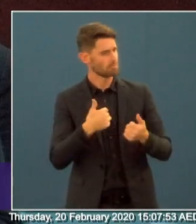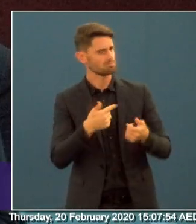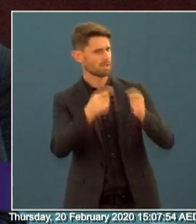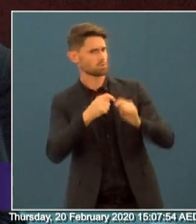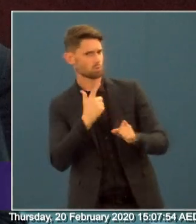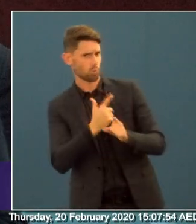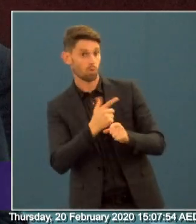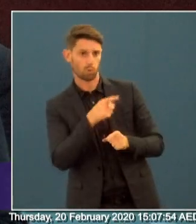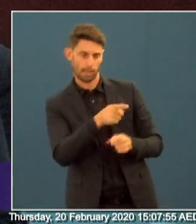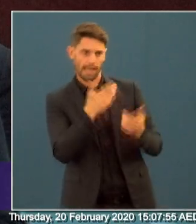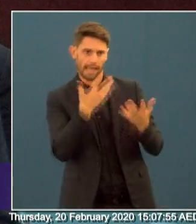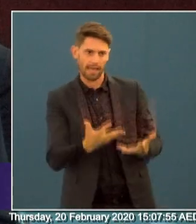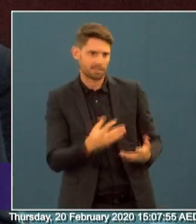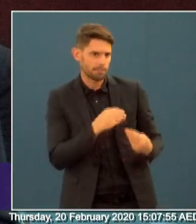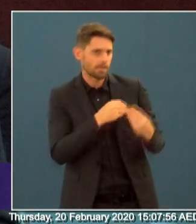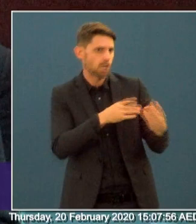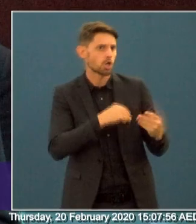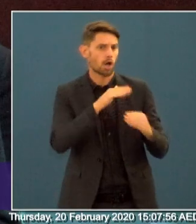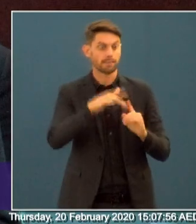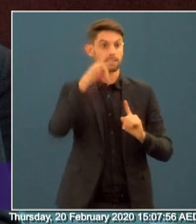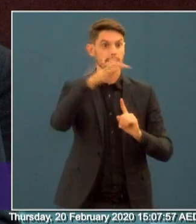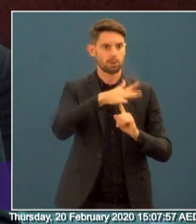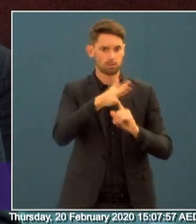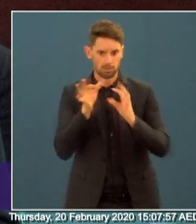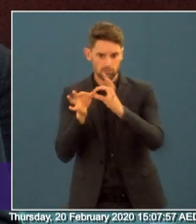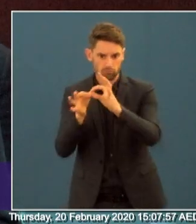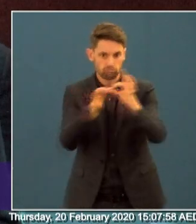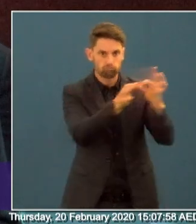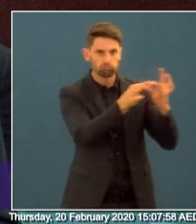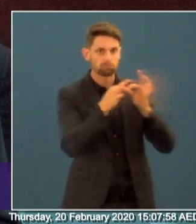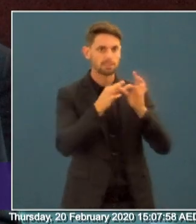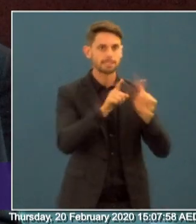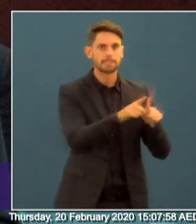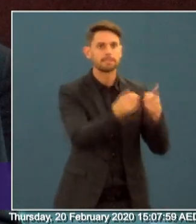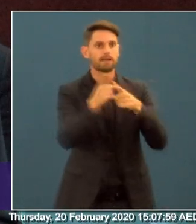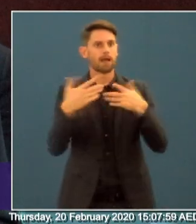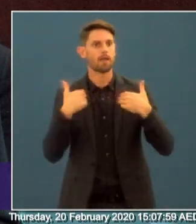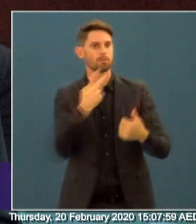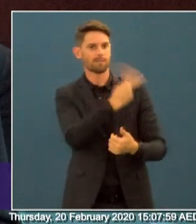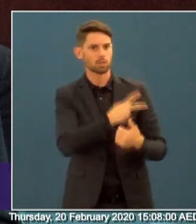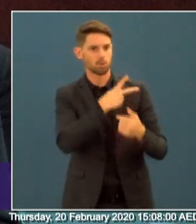integrated care. Yes. MS WRIGHT: Is that right? And you spoke at the Commonwealth Roundtable,